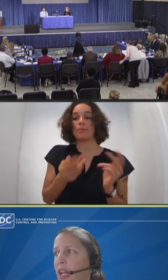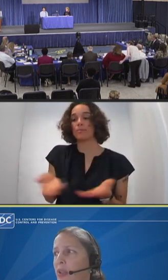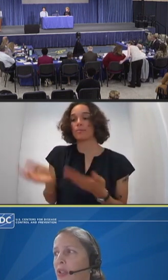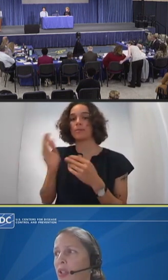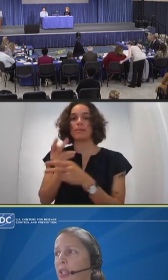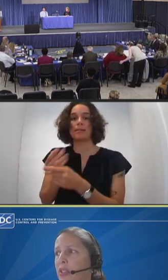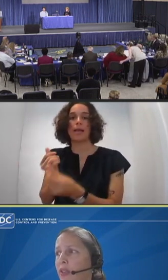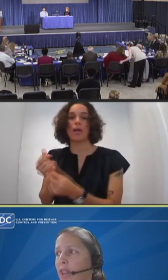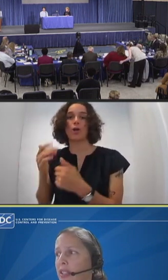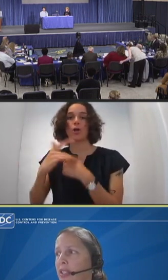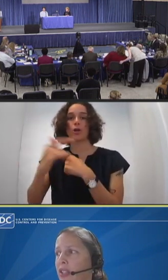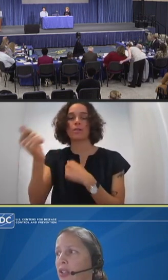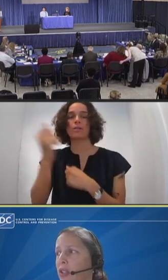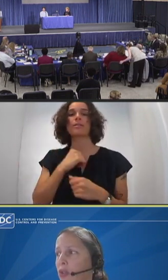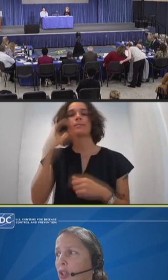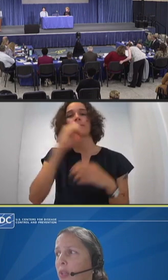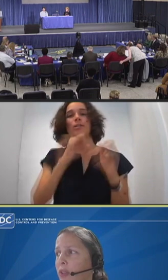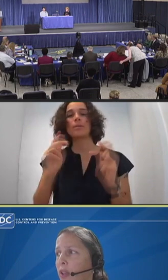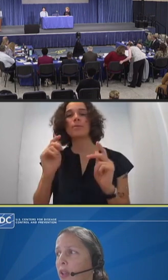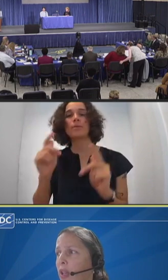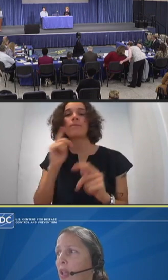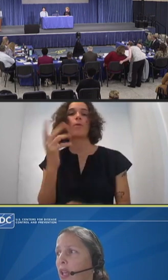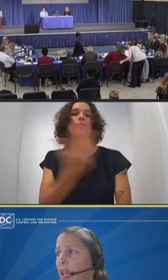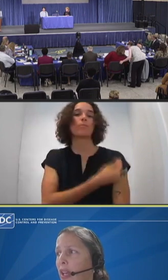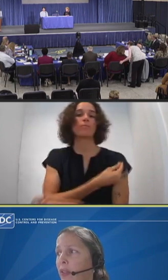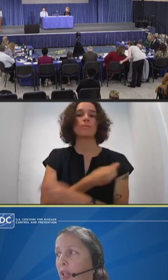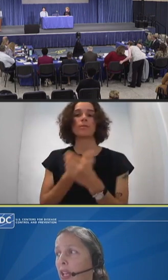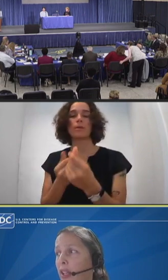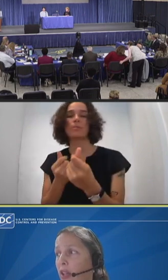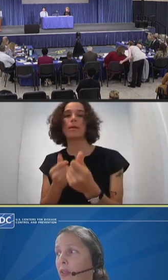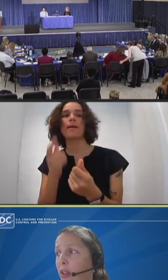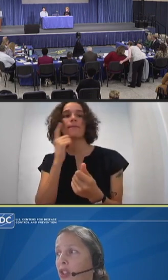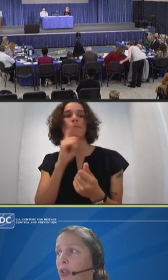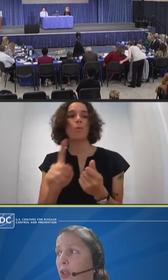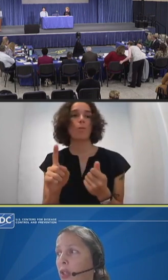opportunities for vaccination and treatment for -- and then eventually treatment for